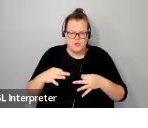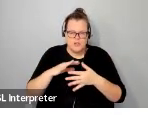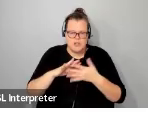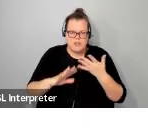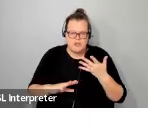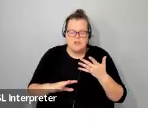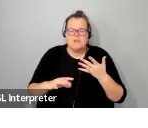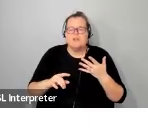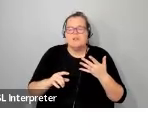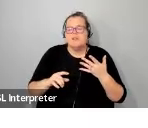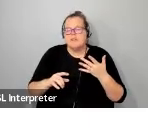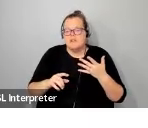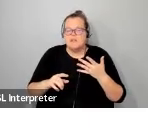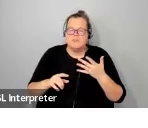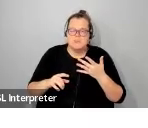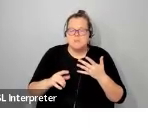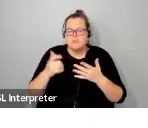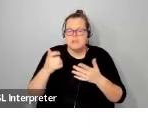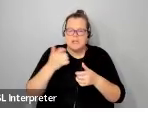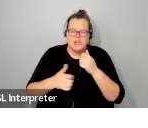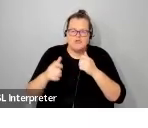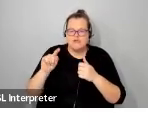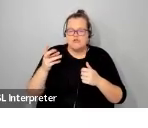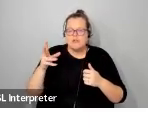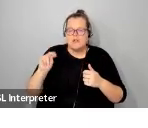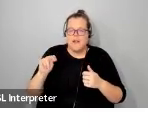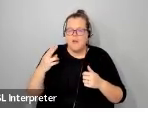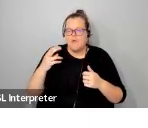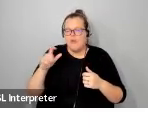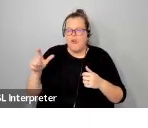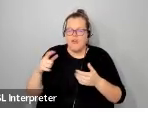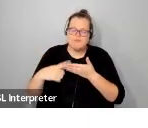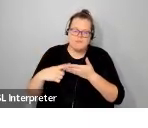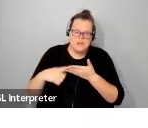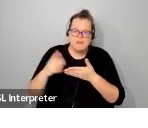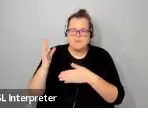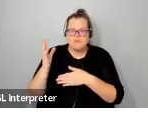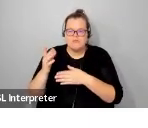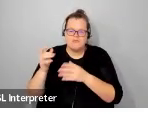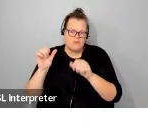what each of these town halls covered. So you should be able to track it down there.